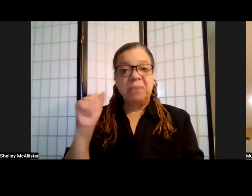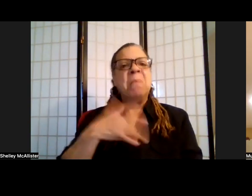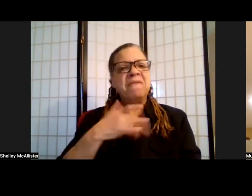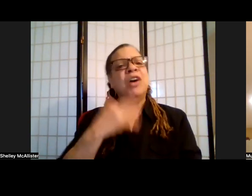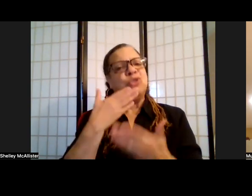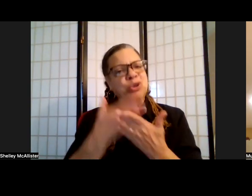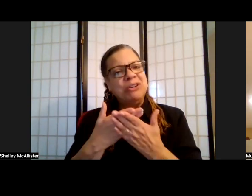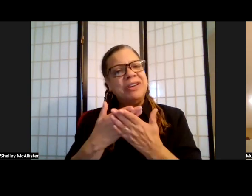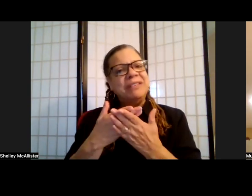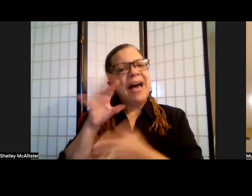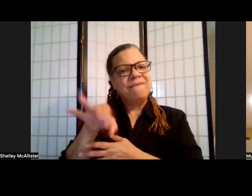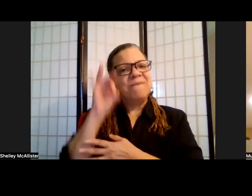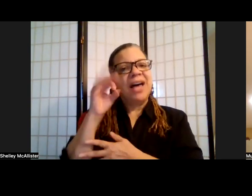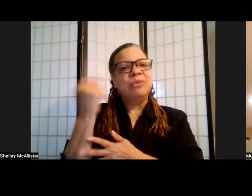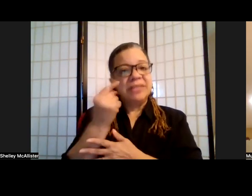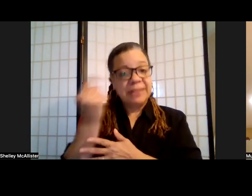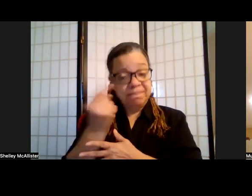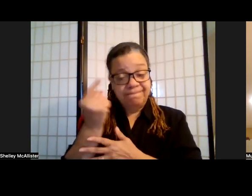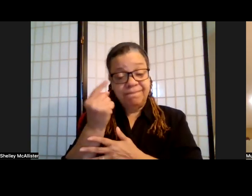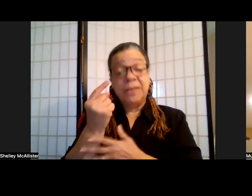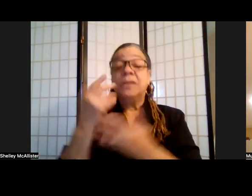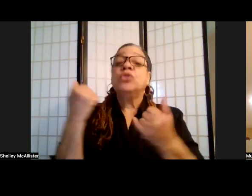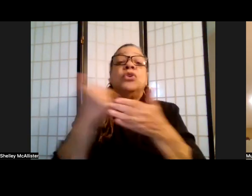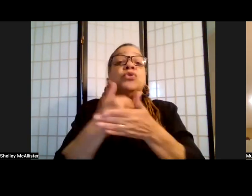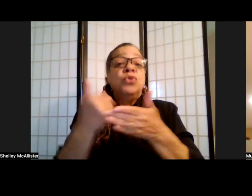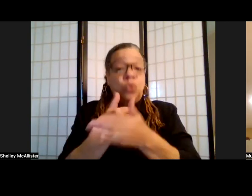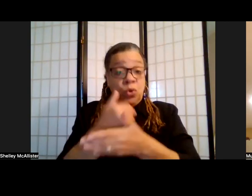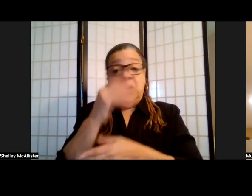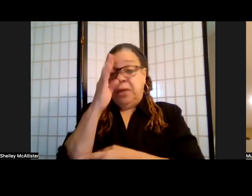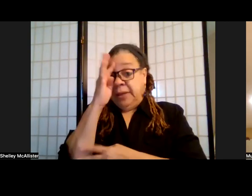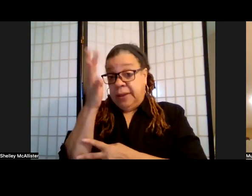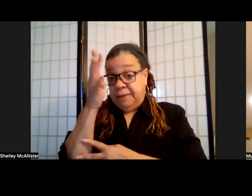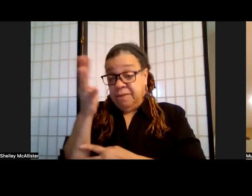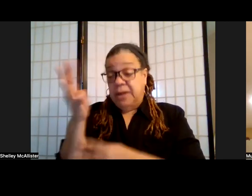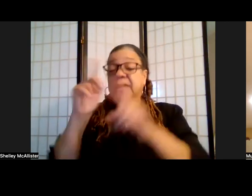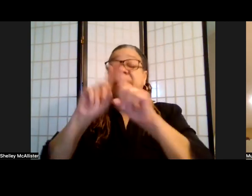His findings led to the infection screening protocols and specific combinations of drug prescriptions that are used